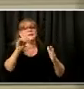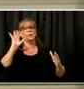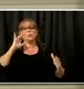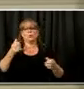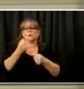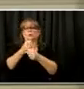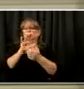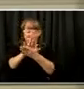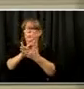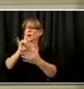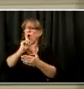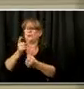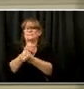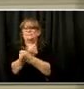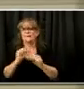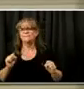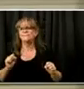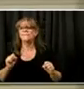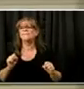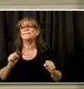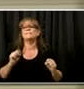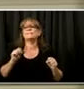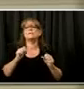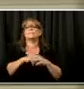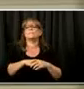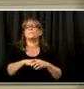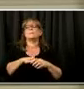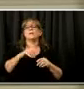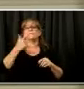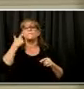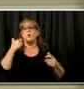emotionally charged time of adolescence there's real benefit to having the structured routine